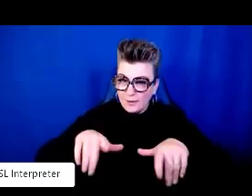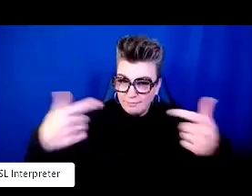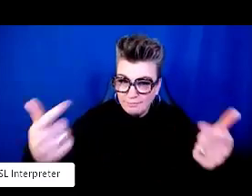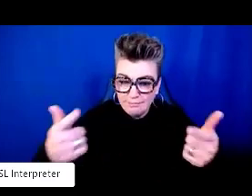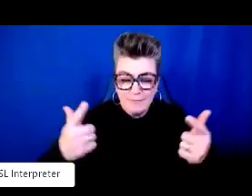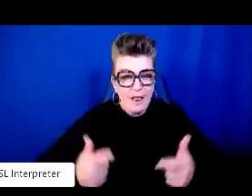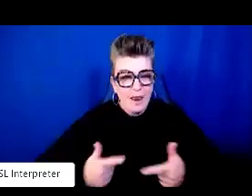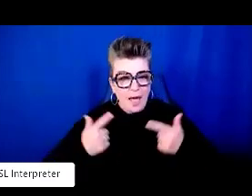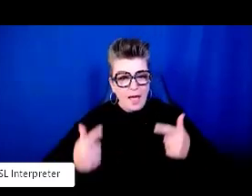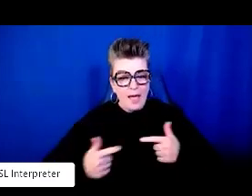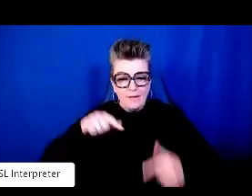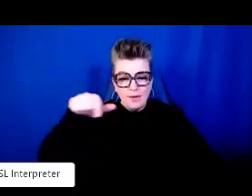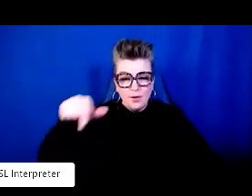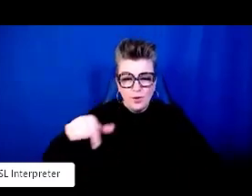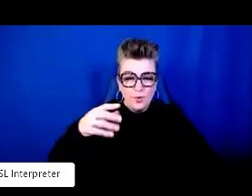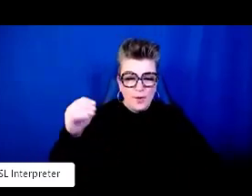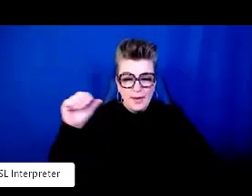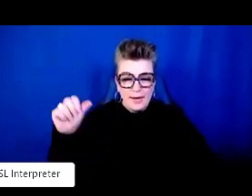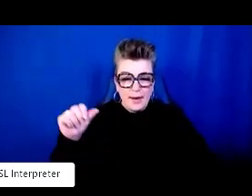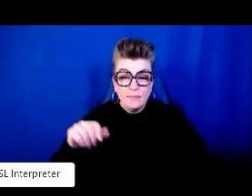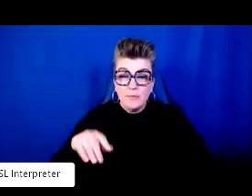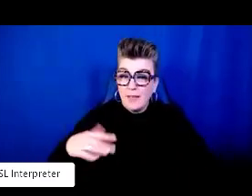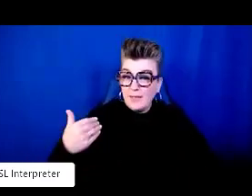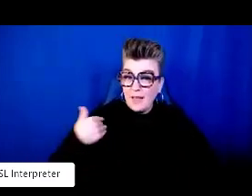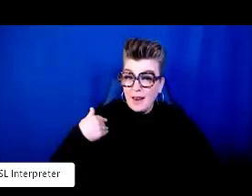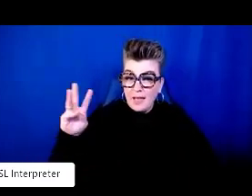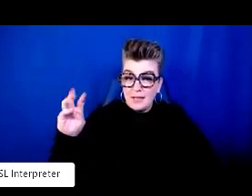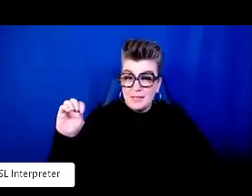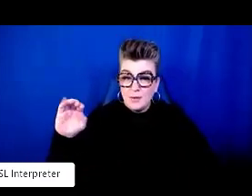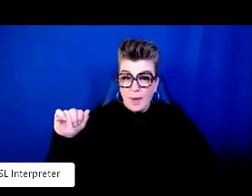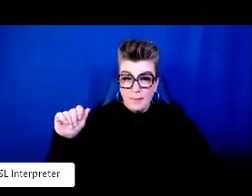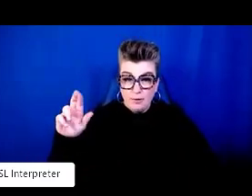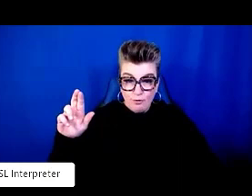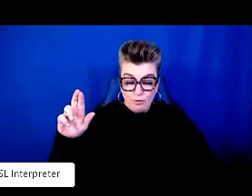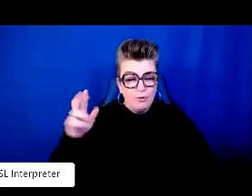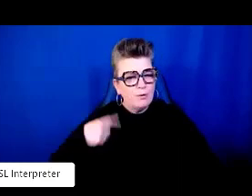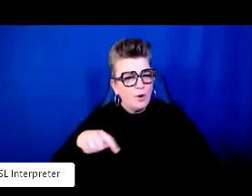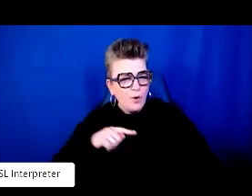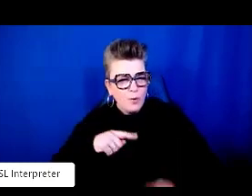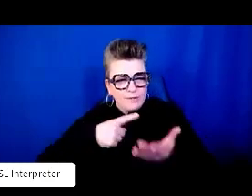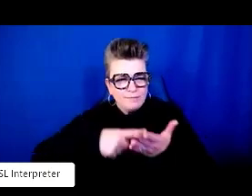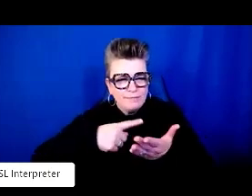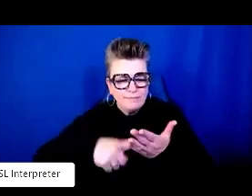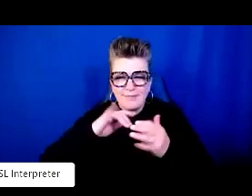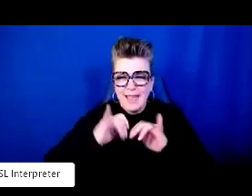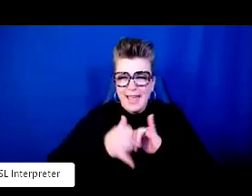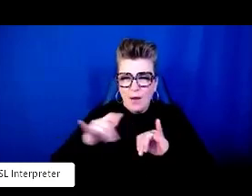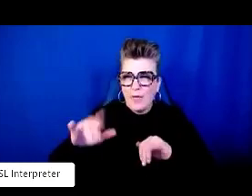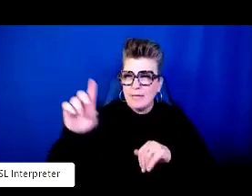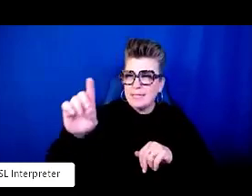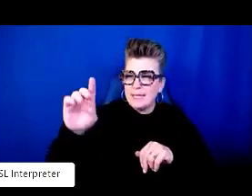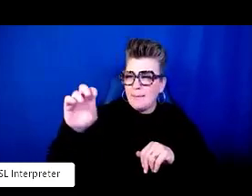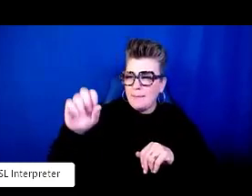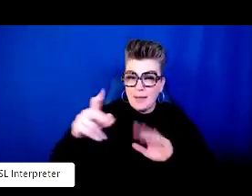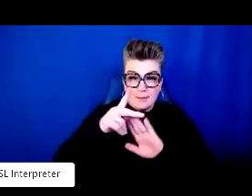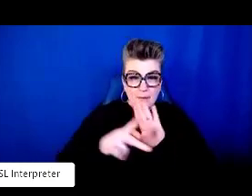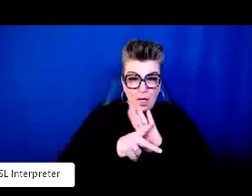In the last webinar, we discussed how the DMS policy will apply to research rewards leading to the generation of scientific data.